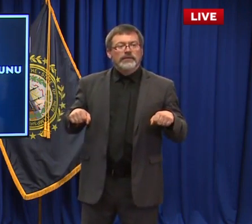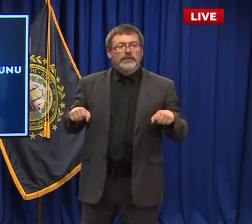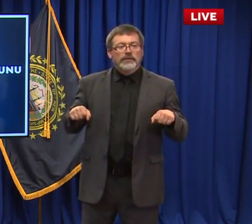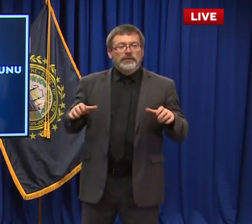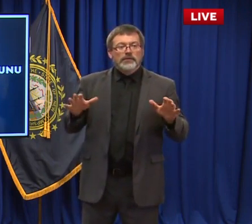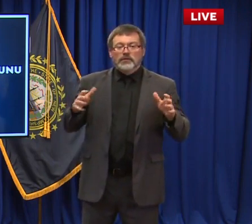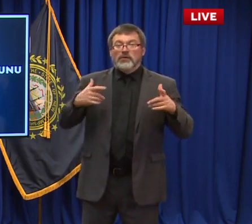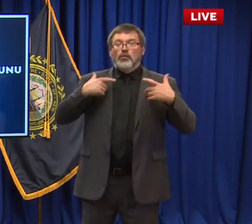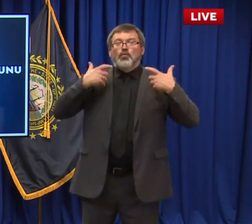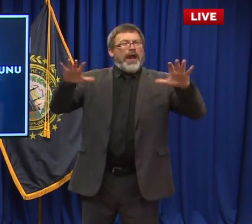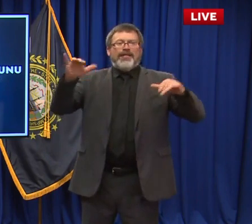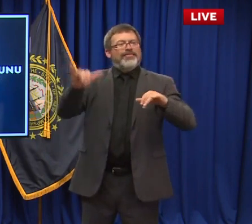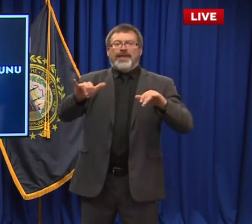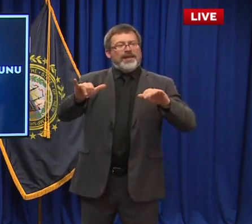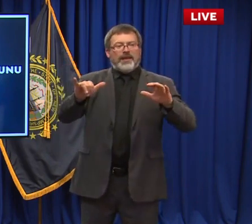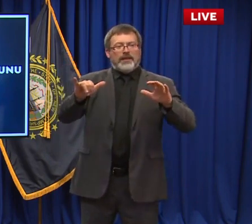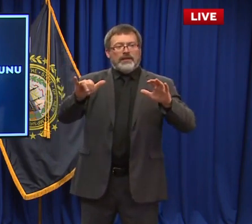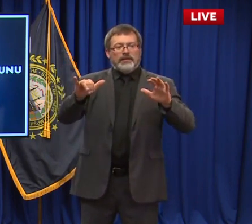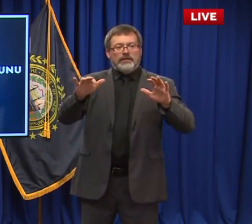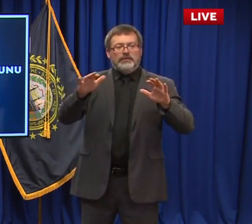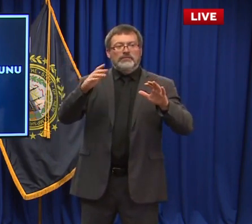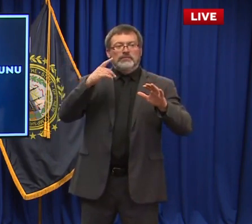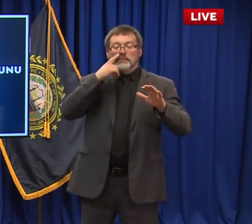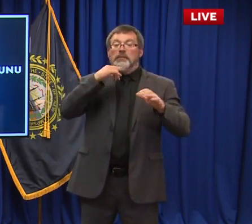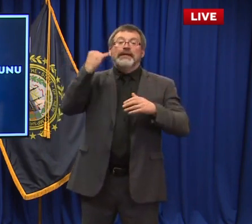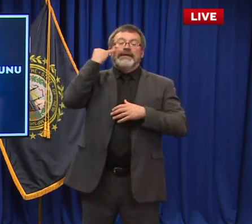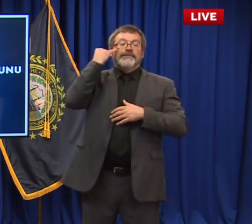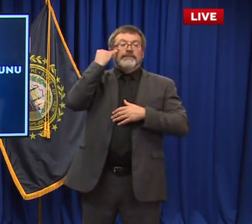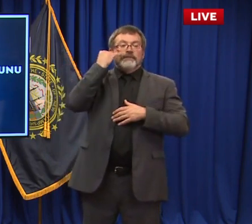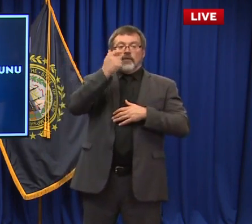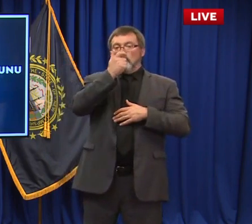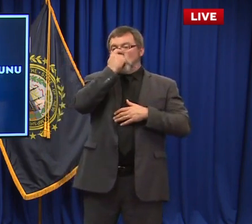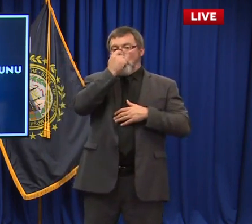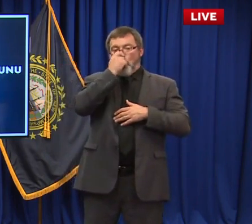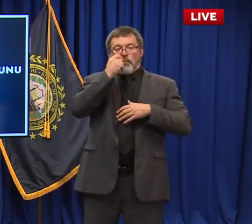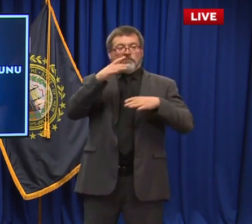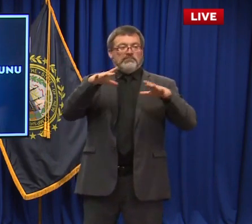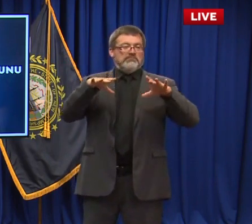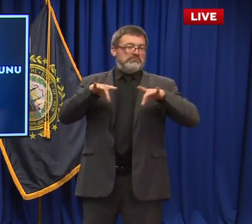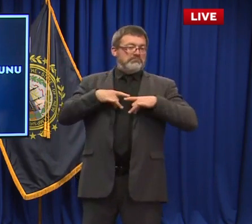WE KNOW WITH COMMON COLD VIRUSES, SOMEONE’S PROTECTION DECREASES OVER TIME.